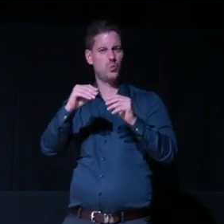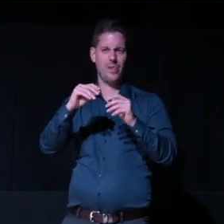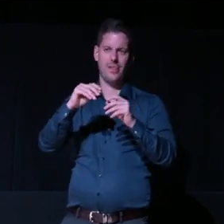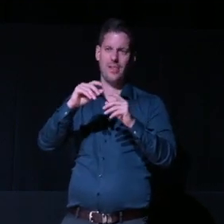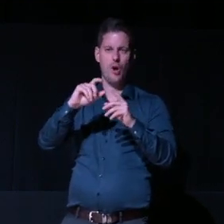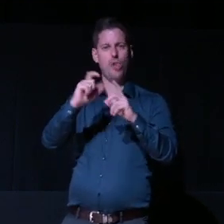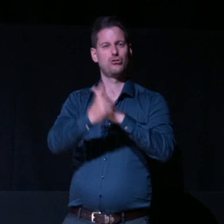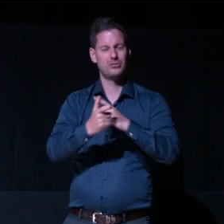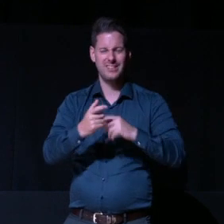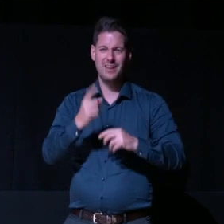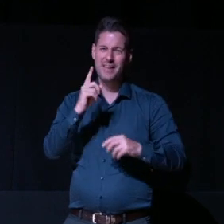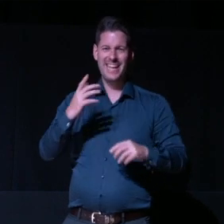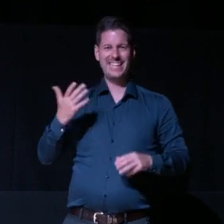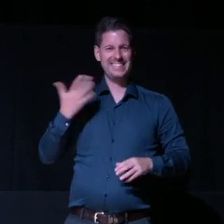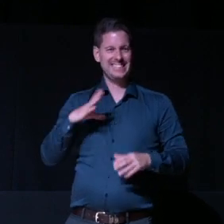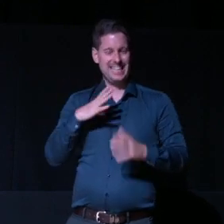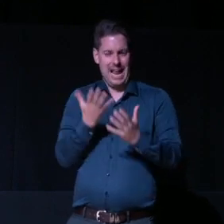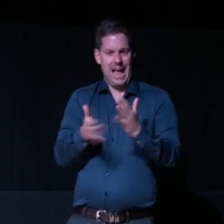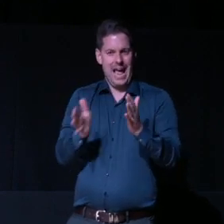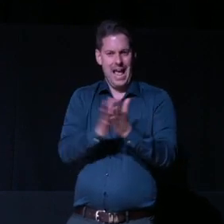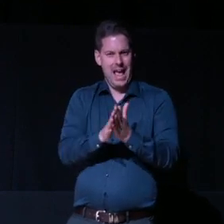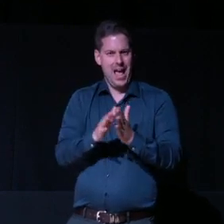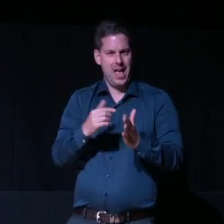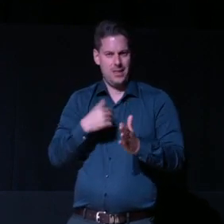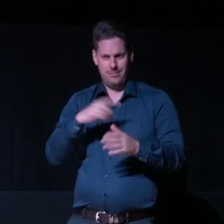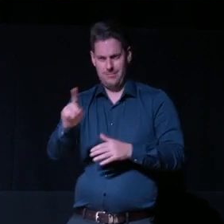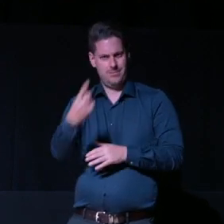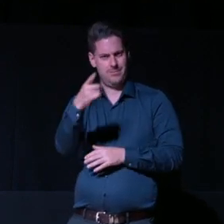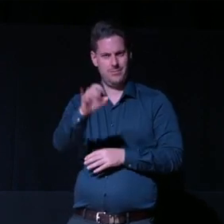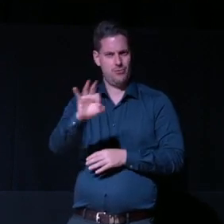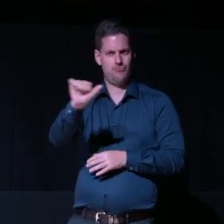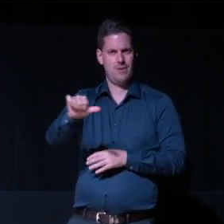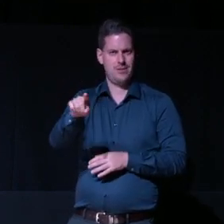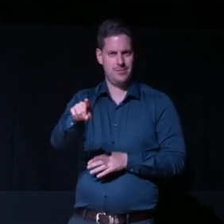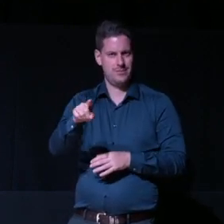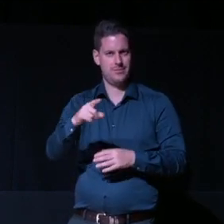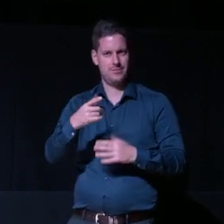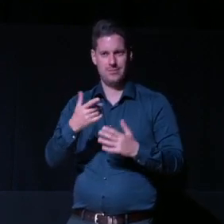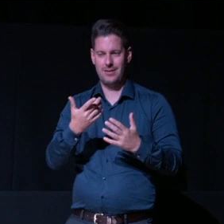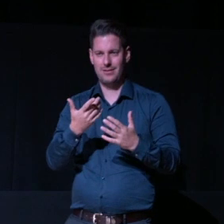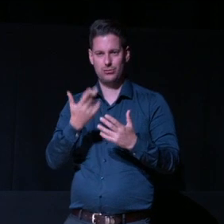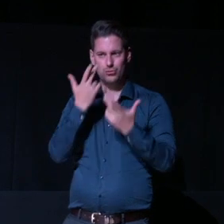we of condemning certain behaviour of signalling our disapproval of it.